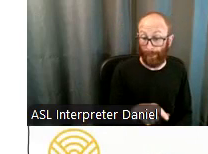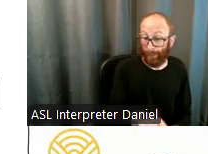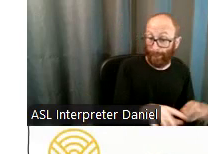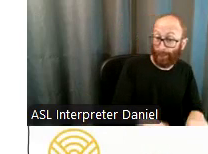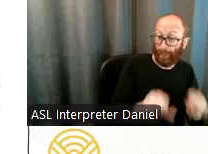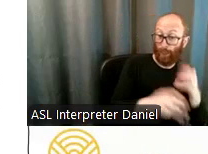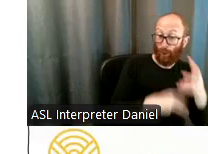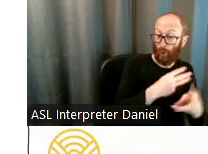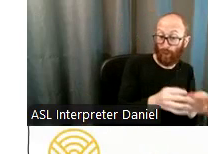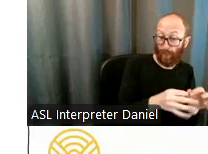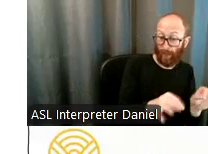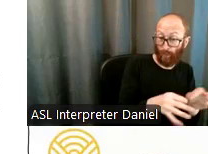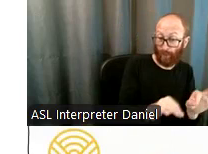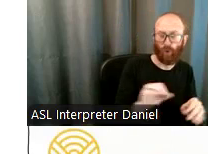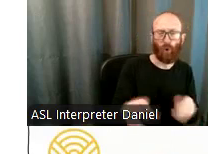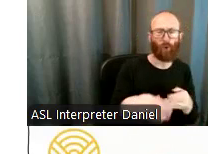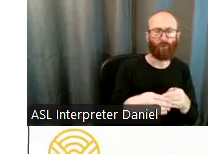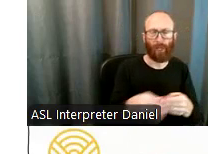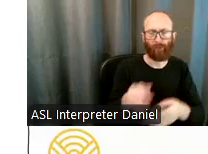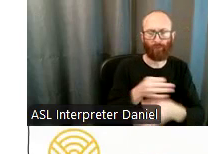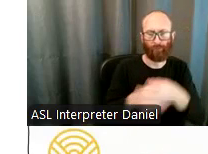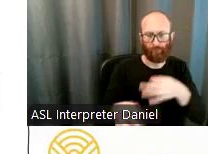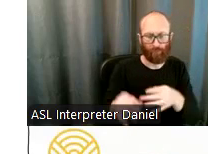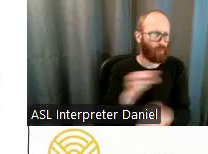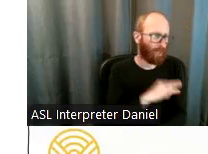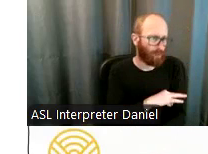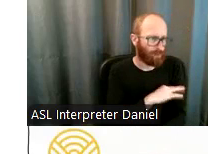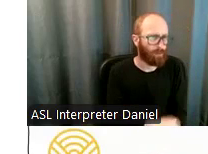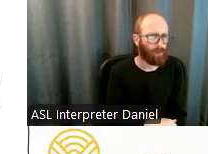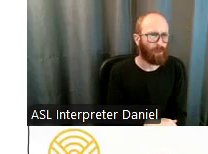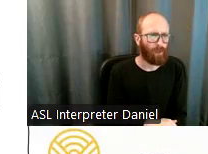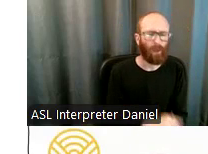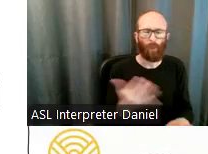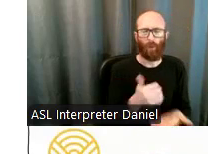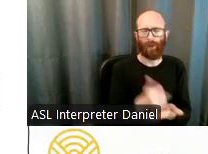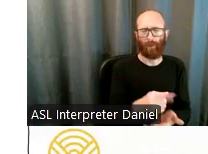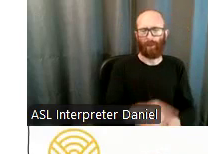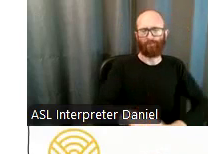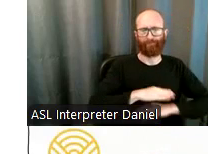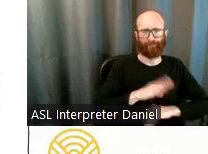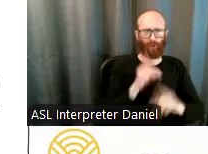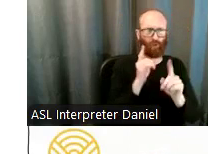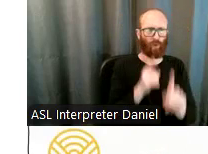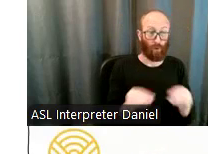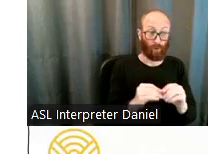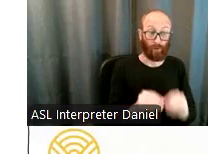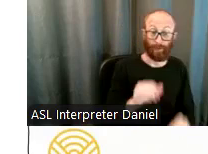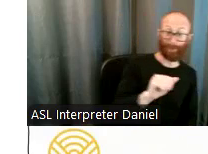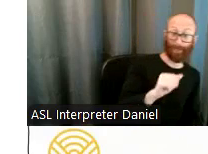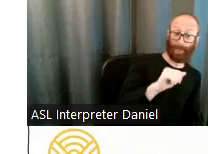they Flex those credits? What would help them meet their goal more, AP biology or